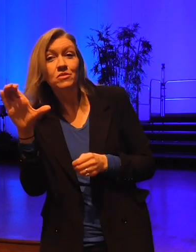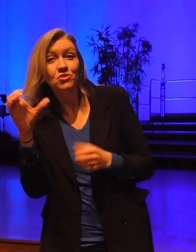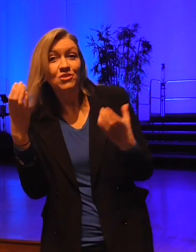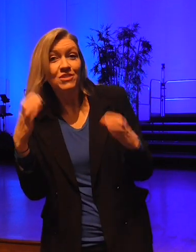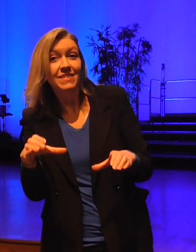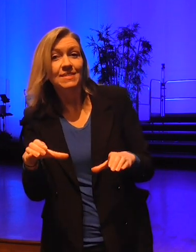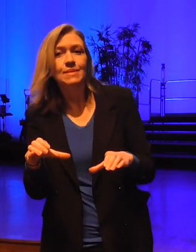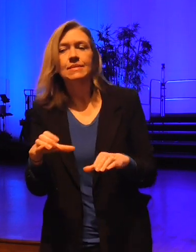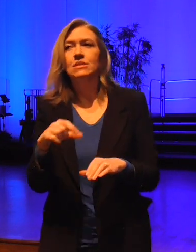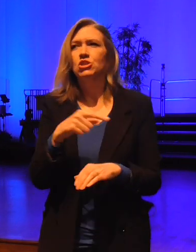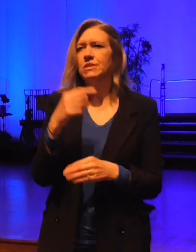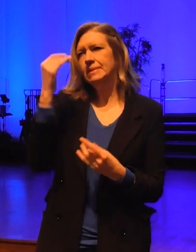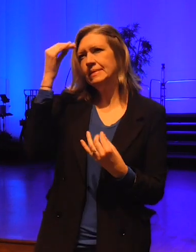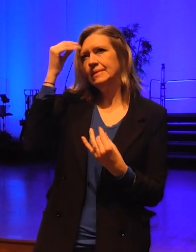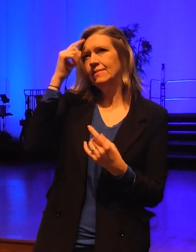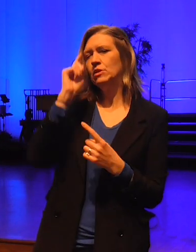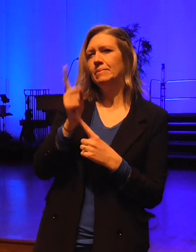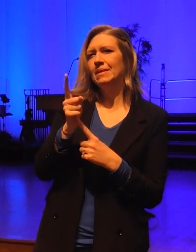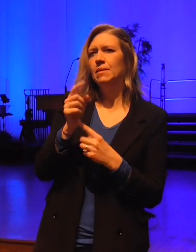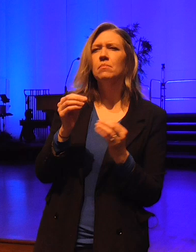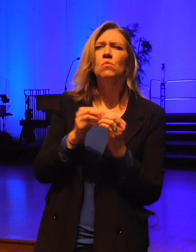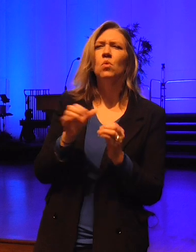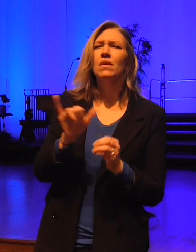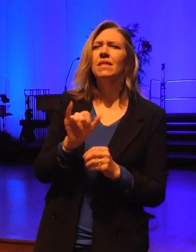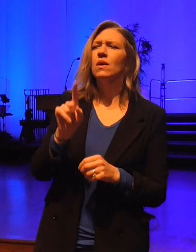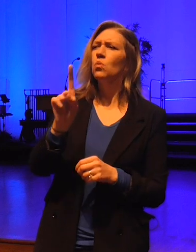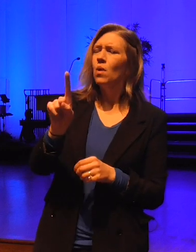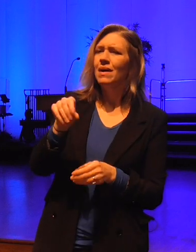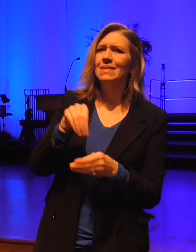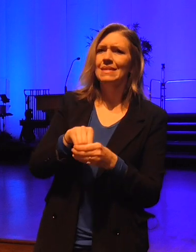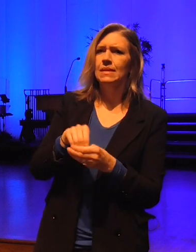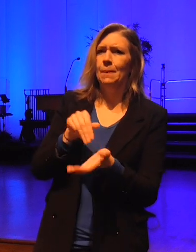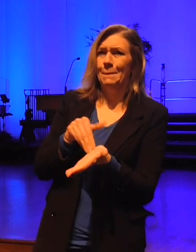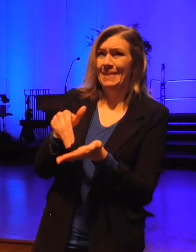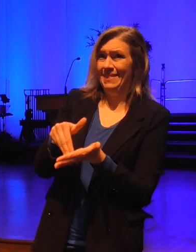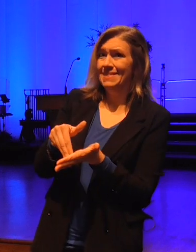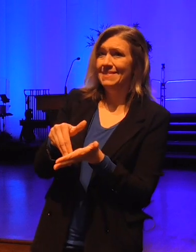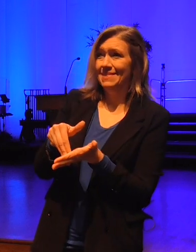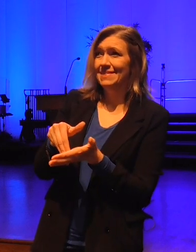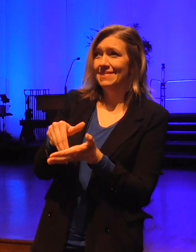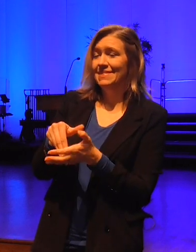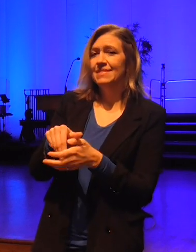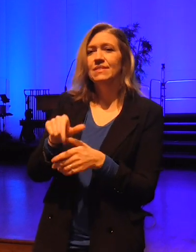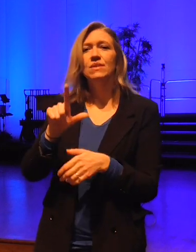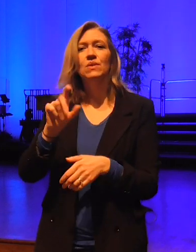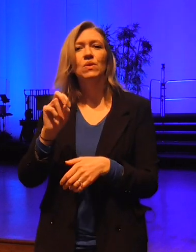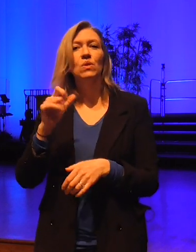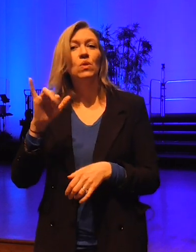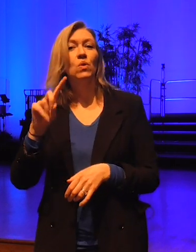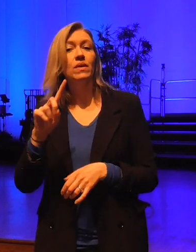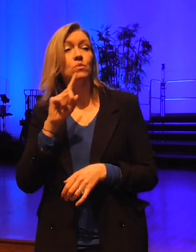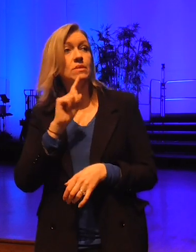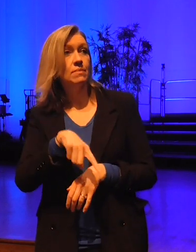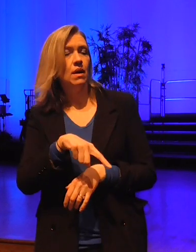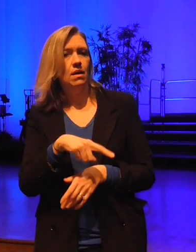a second and she says more like one in a million and Lloyd responds so you're saying there's a